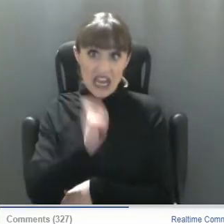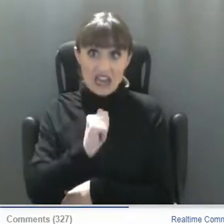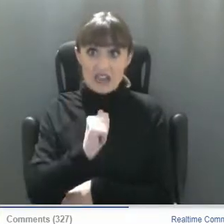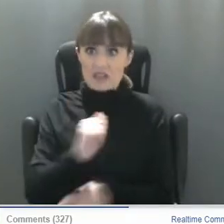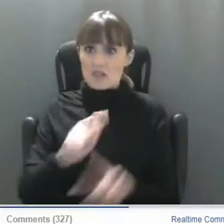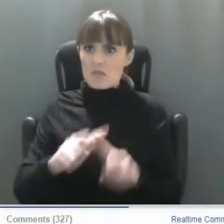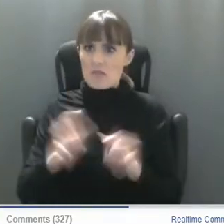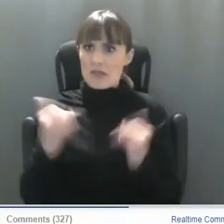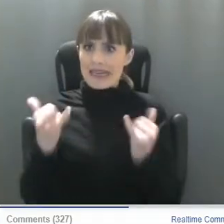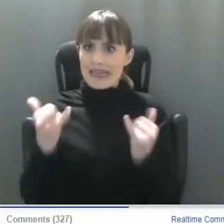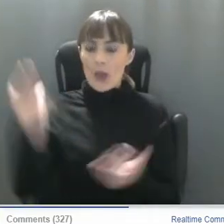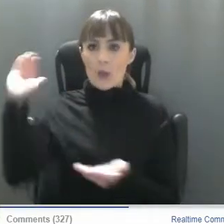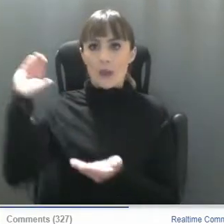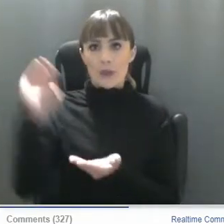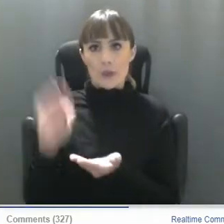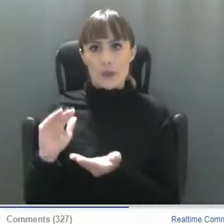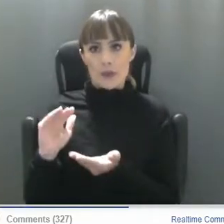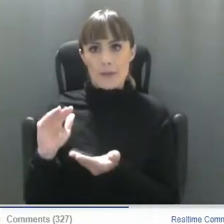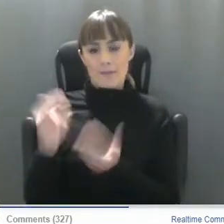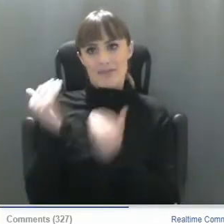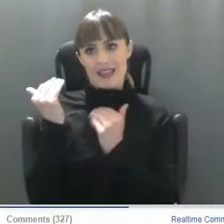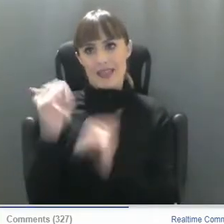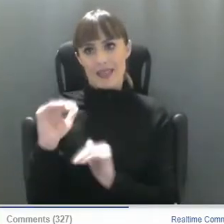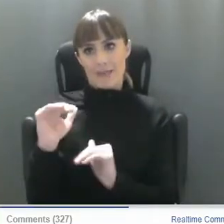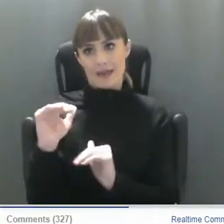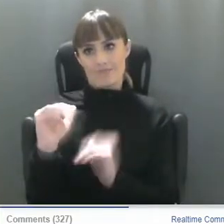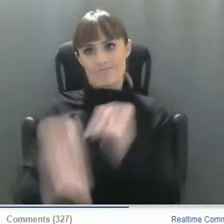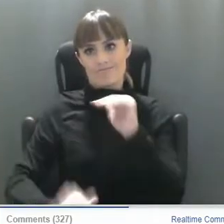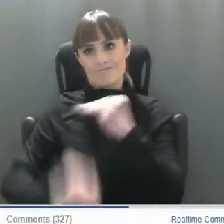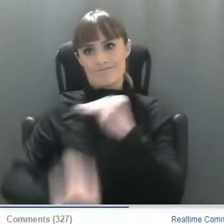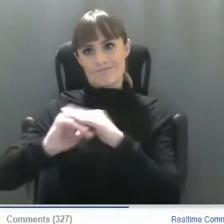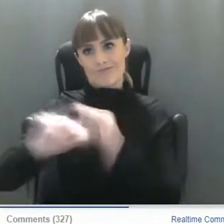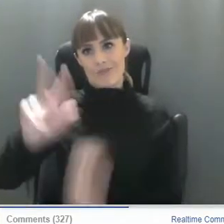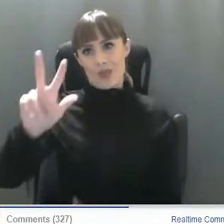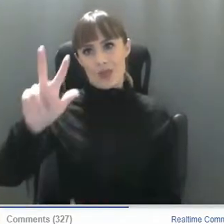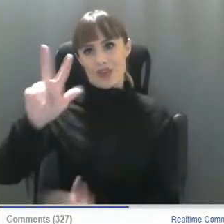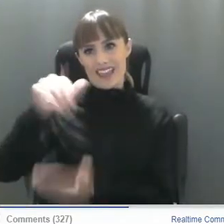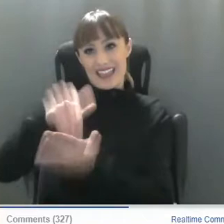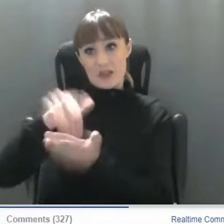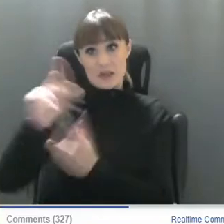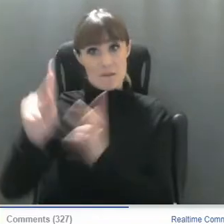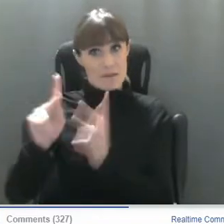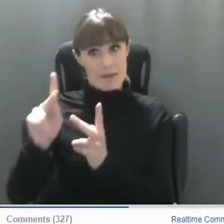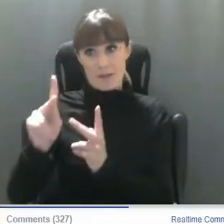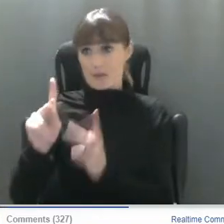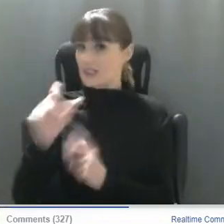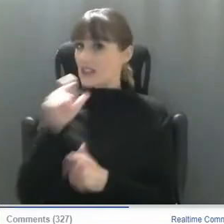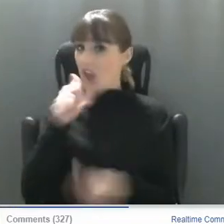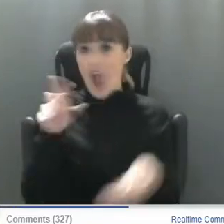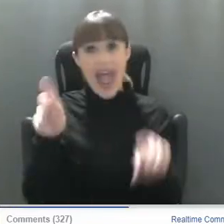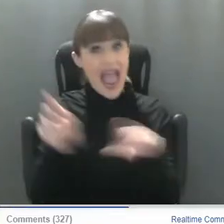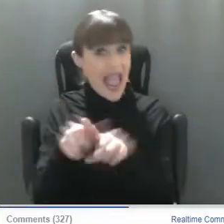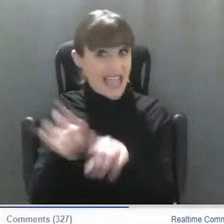it's not quite as busy as you might normally see on a nice day. So you can